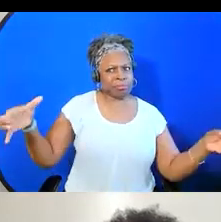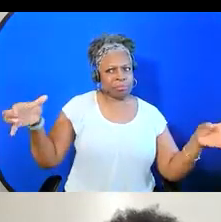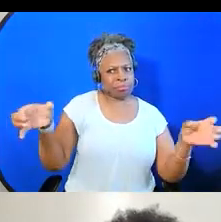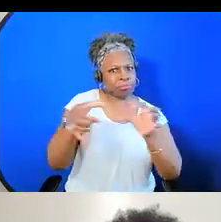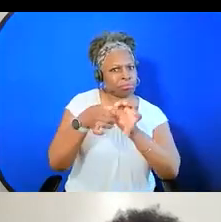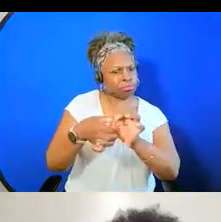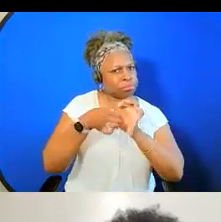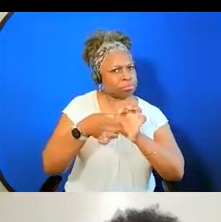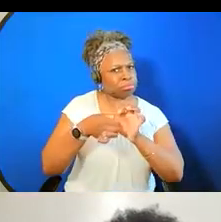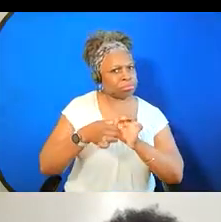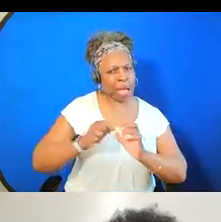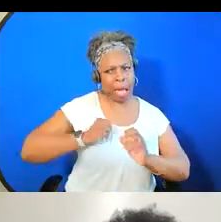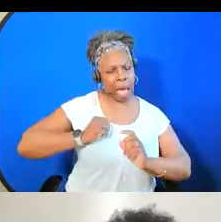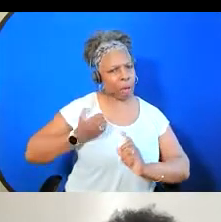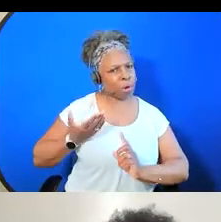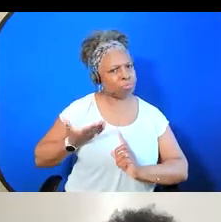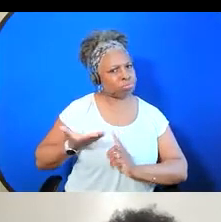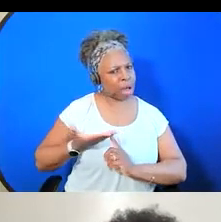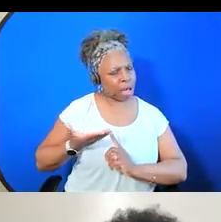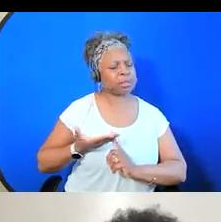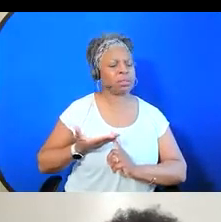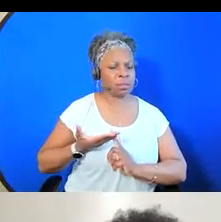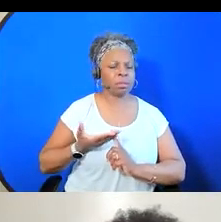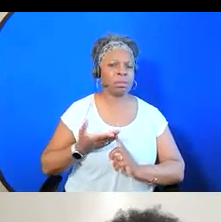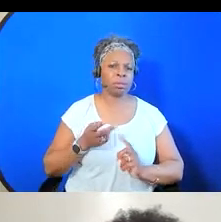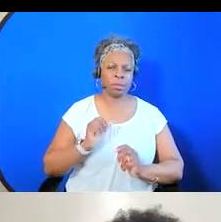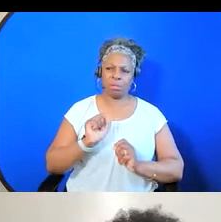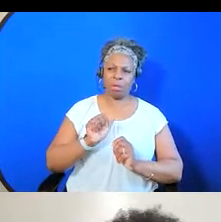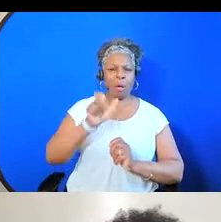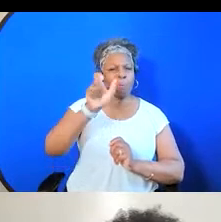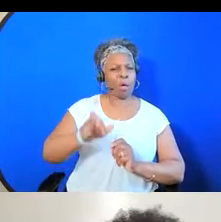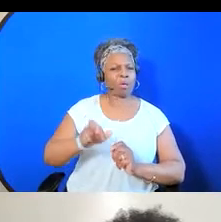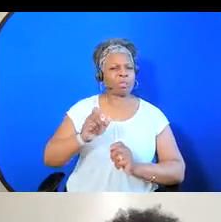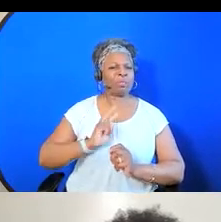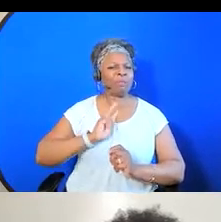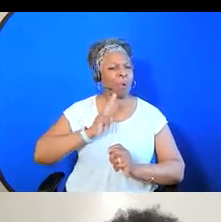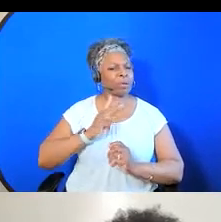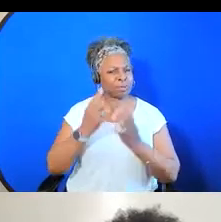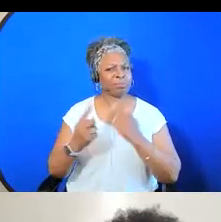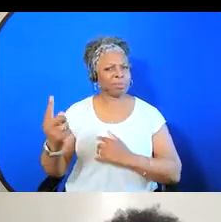The voice is both individual but it's also of course collective in its essence.